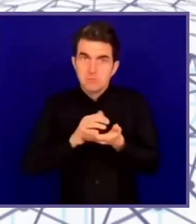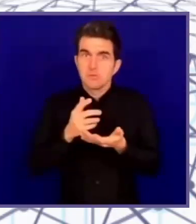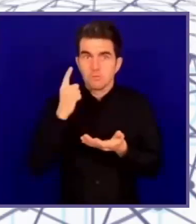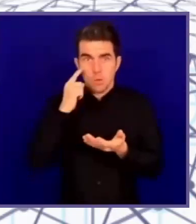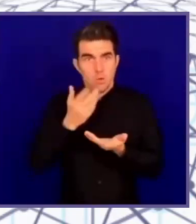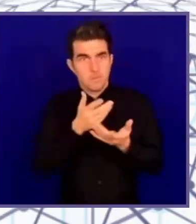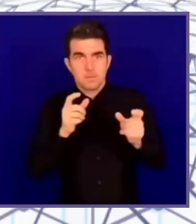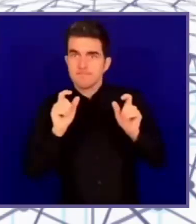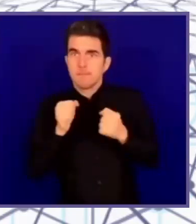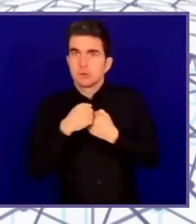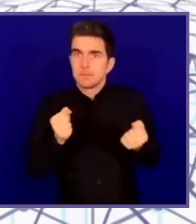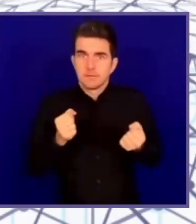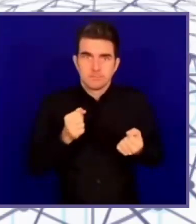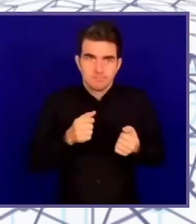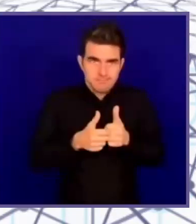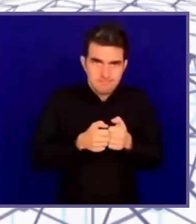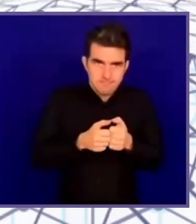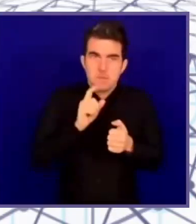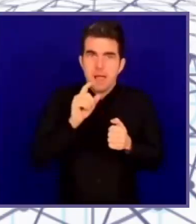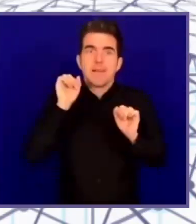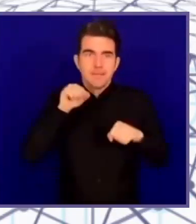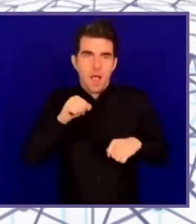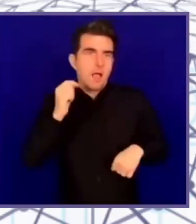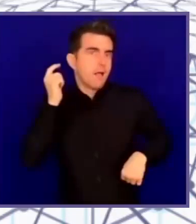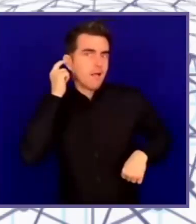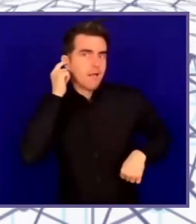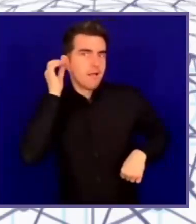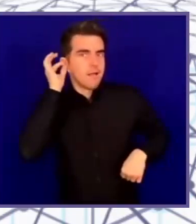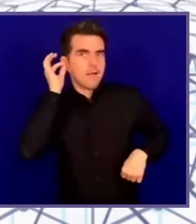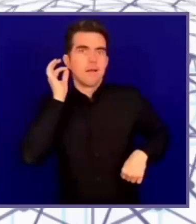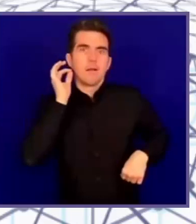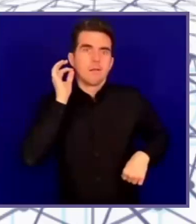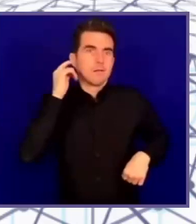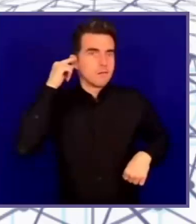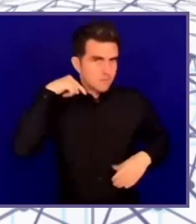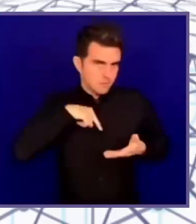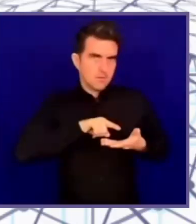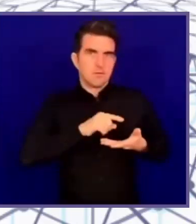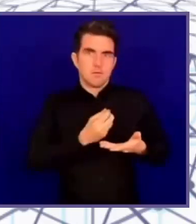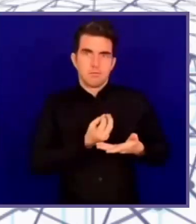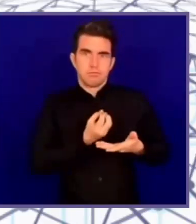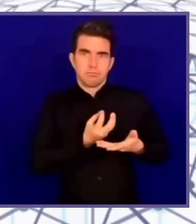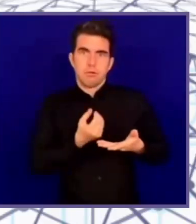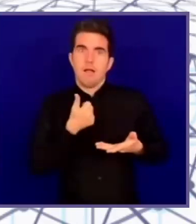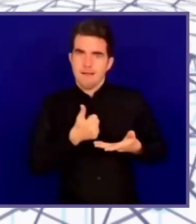I witnessed someone with bulbar ALS. MND, who lost their speech before they'd lost the use of their